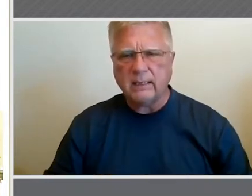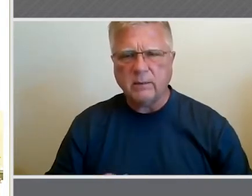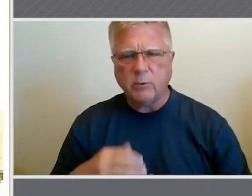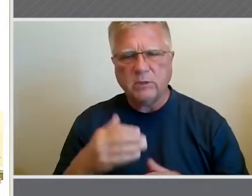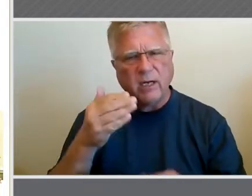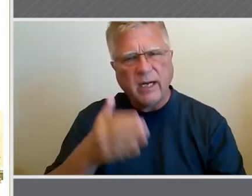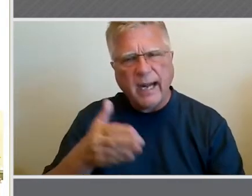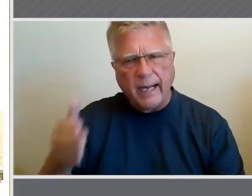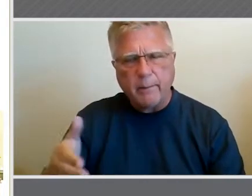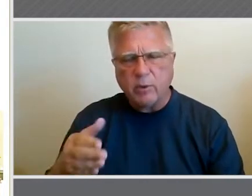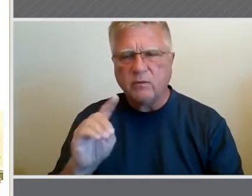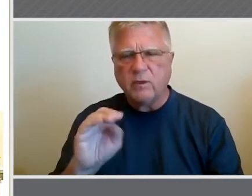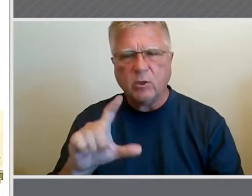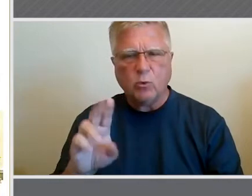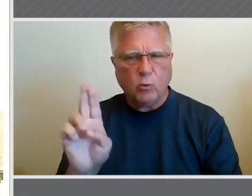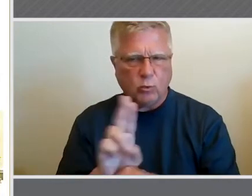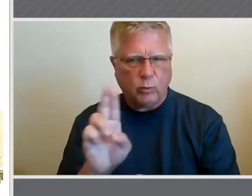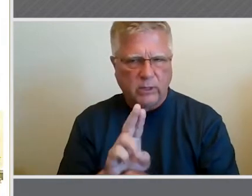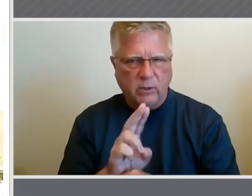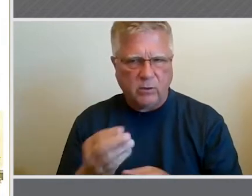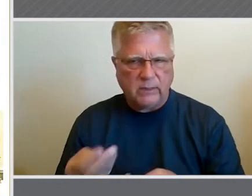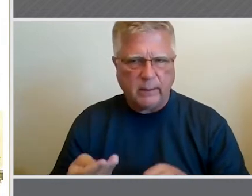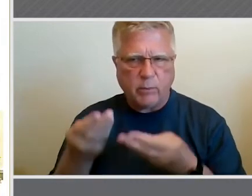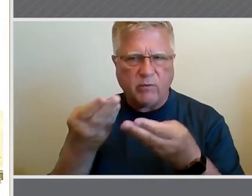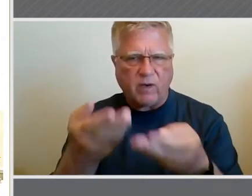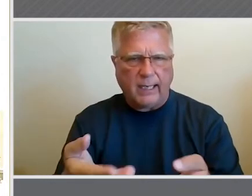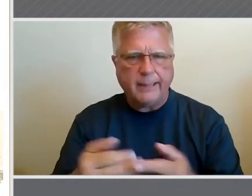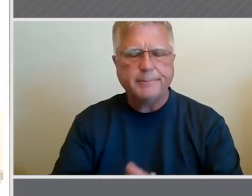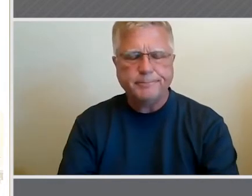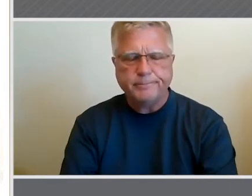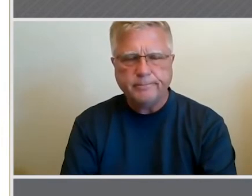Here the next slide channel.